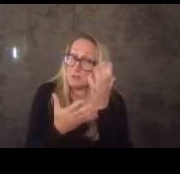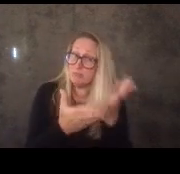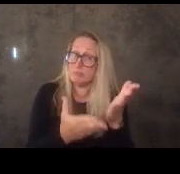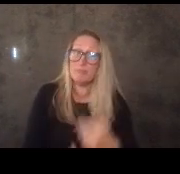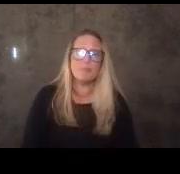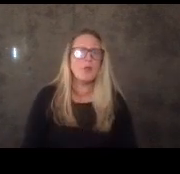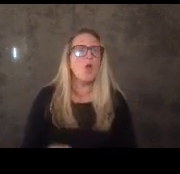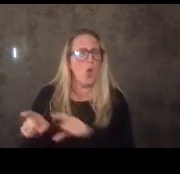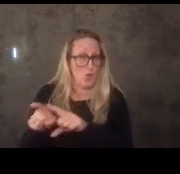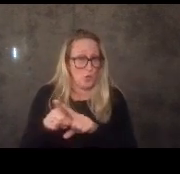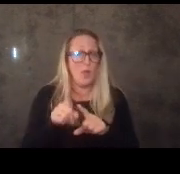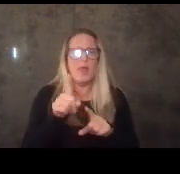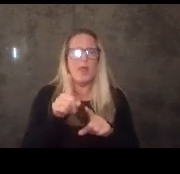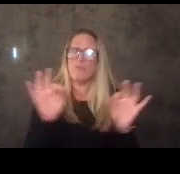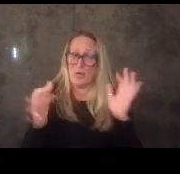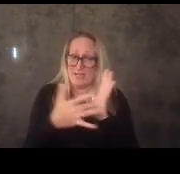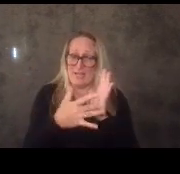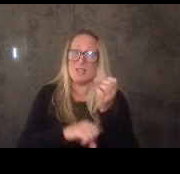also this is free Technical Support as well.